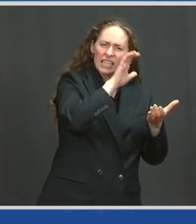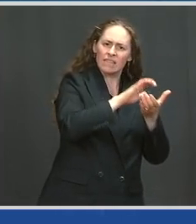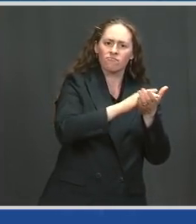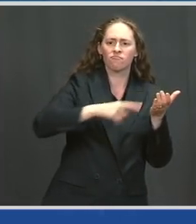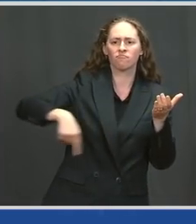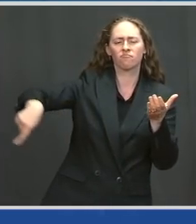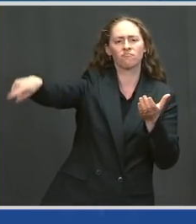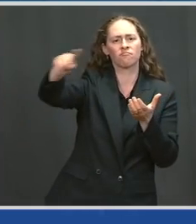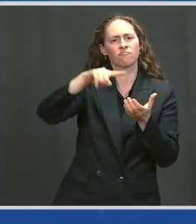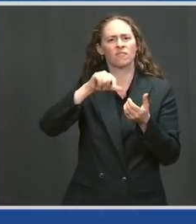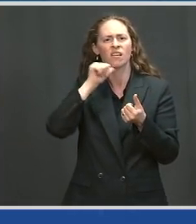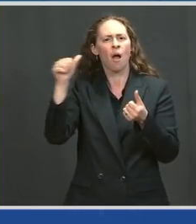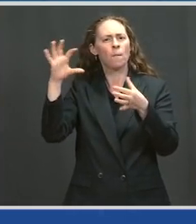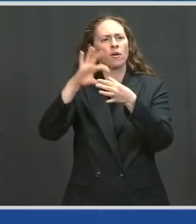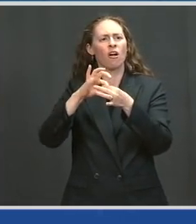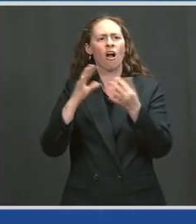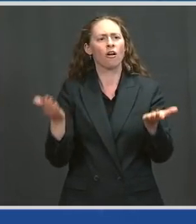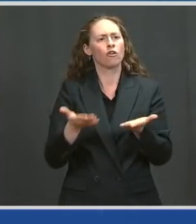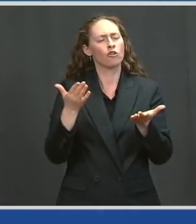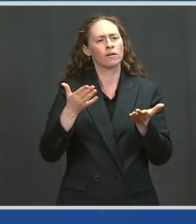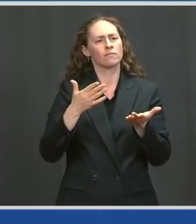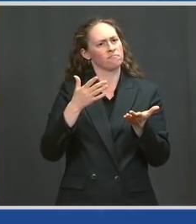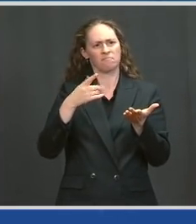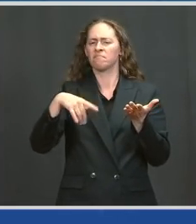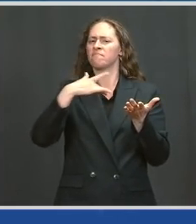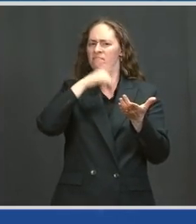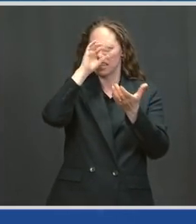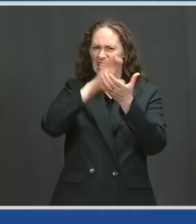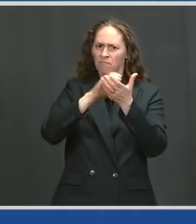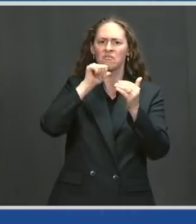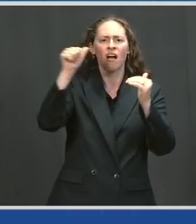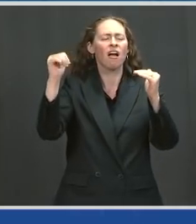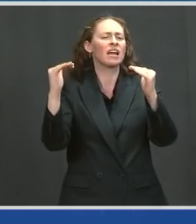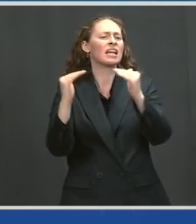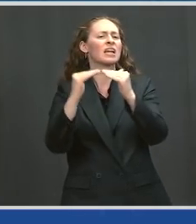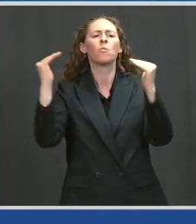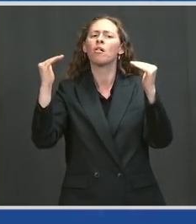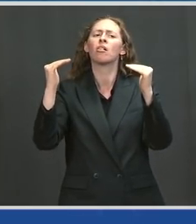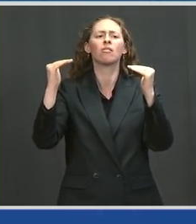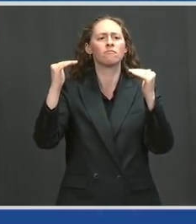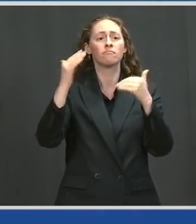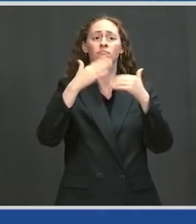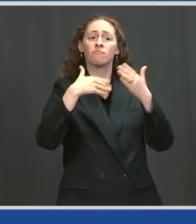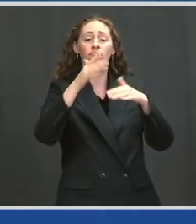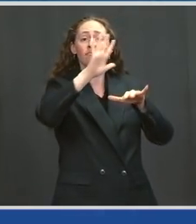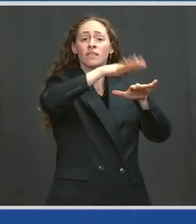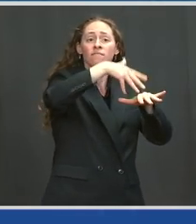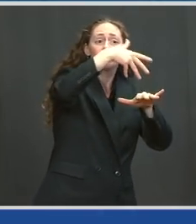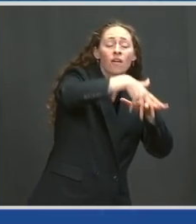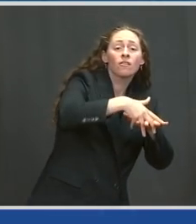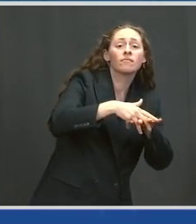and not everyone is created equal, Native Americans, Asian Americans, Hispanic Americans, Black Americans,